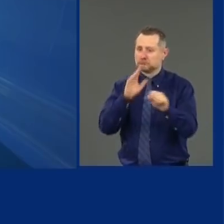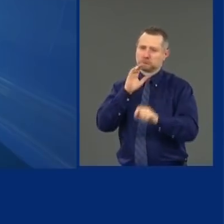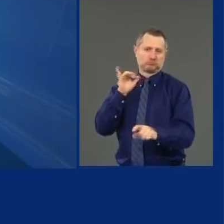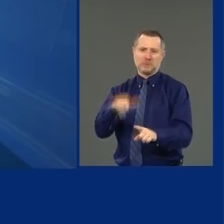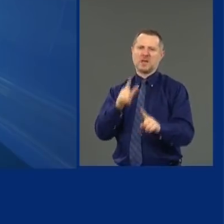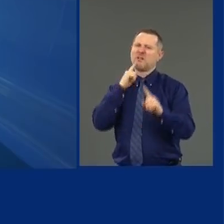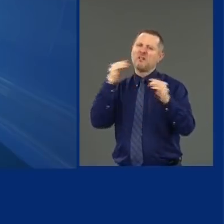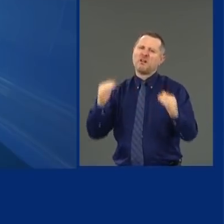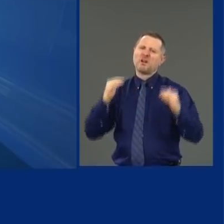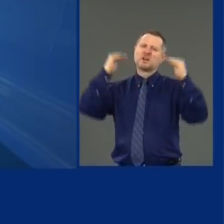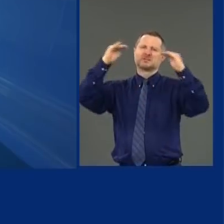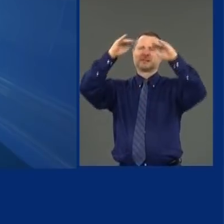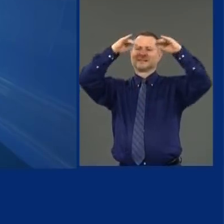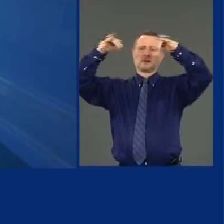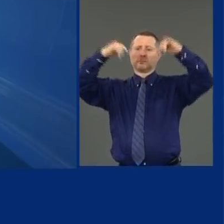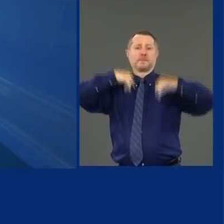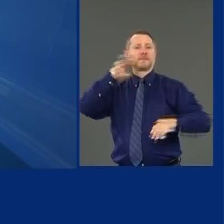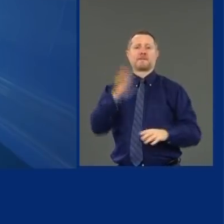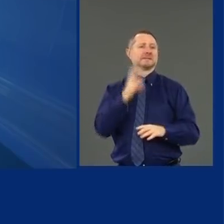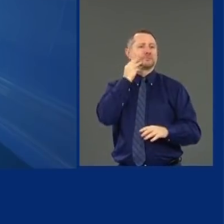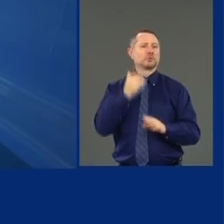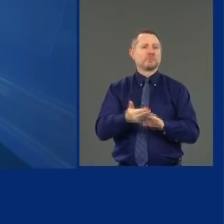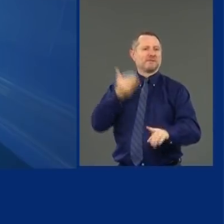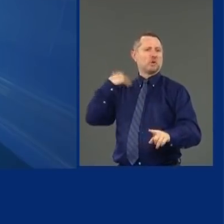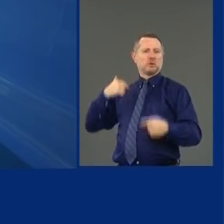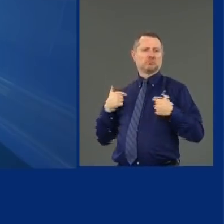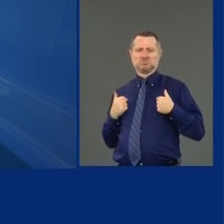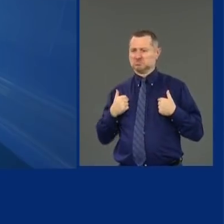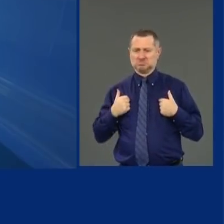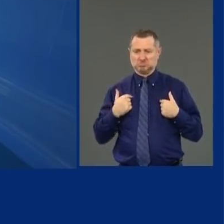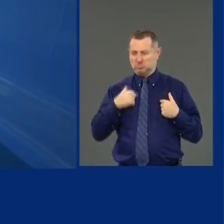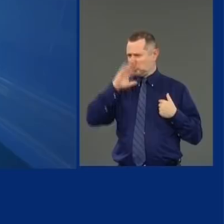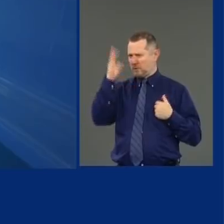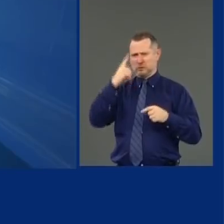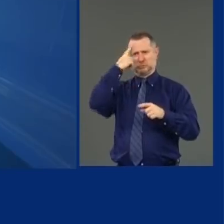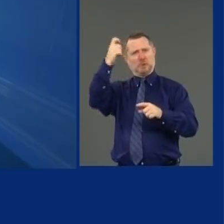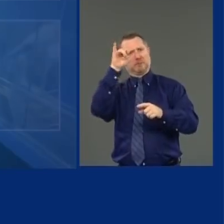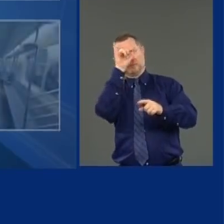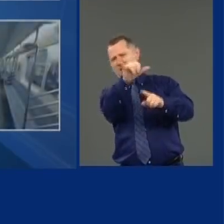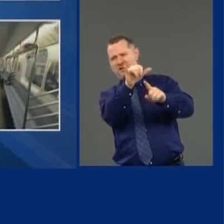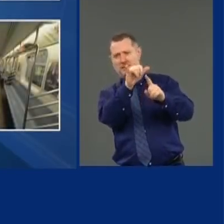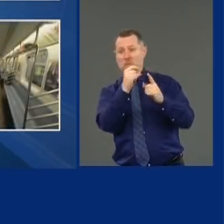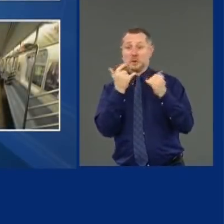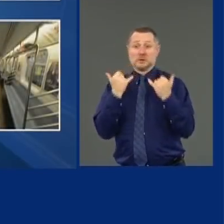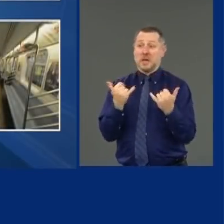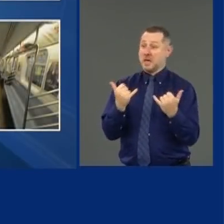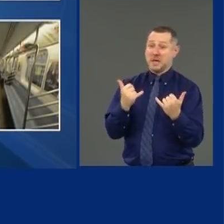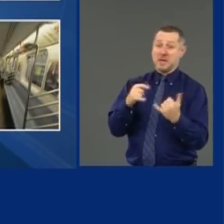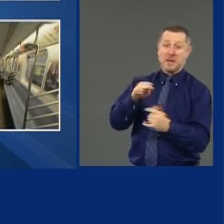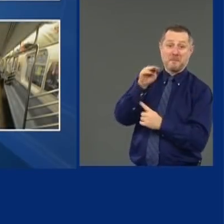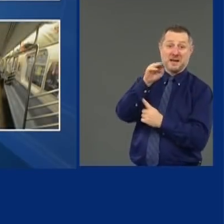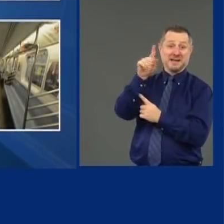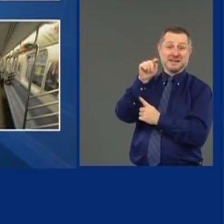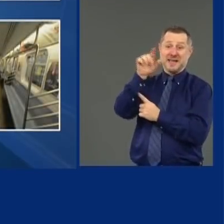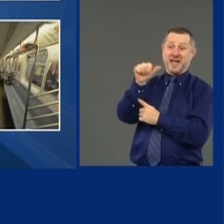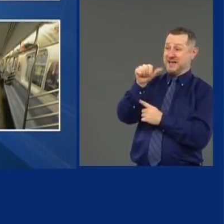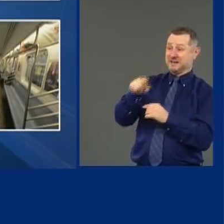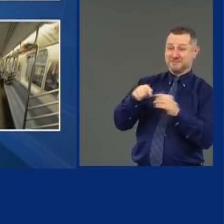WE'VE HEARD OF CLEANING TRAINS. BUT TO GET THEM TO A POINT WHERE THEY ARE DISINFECTED IS A HIGHER